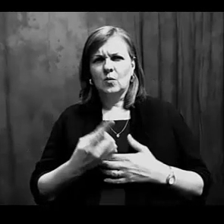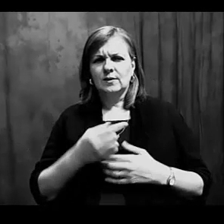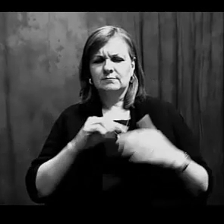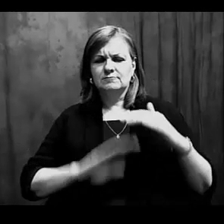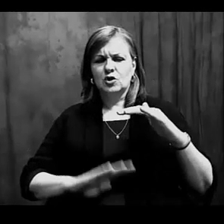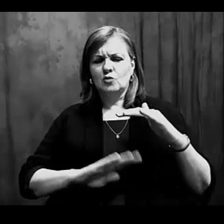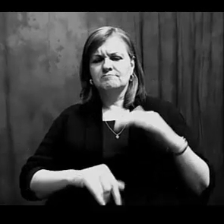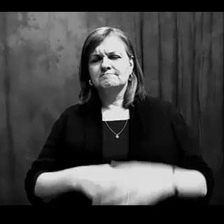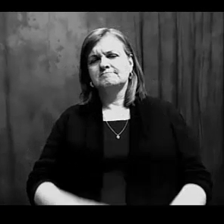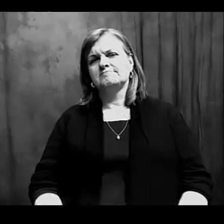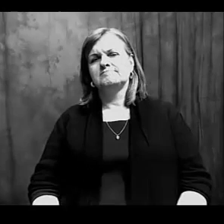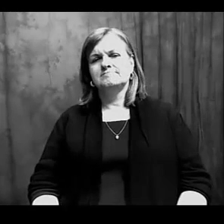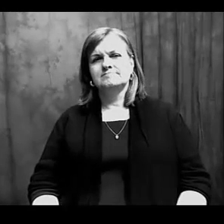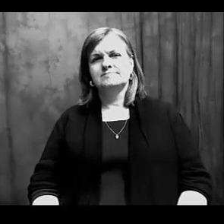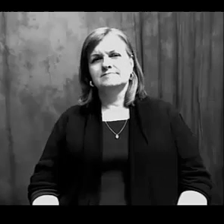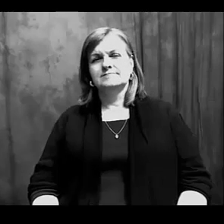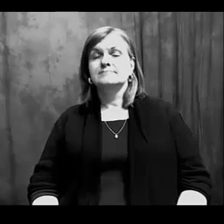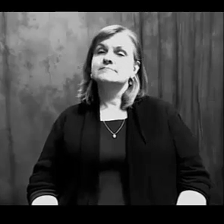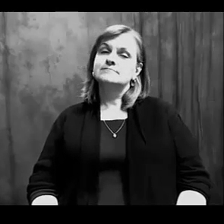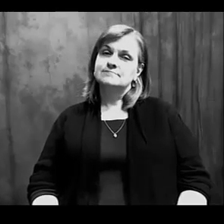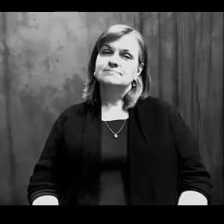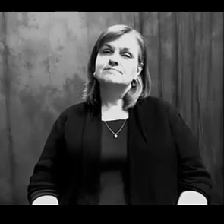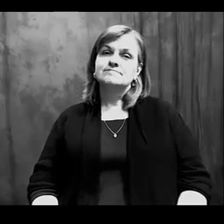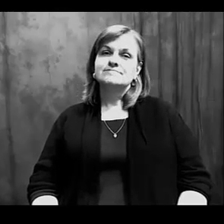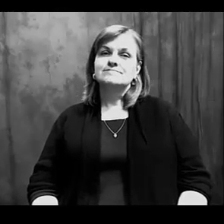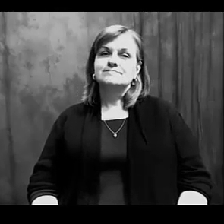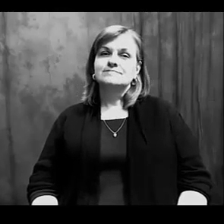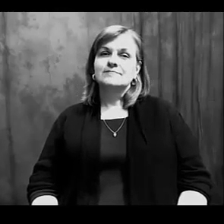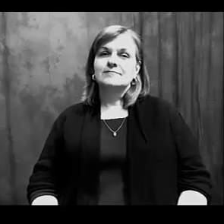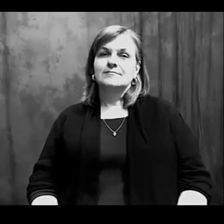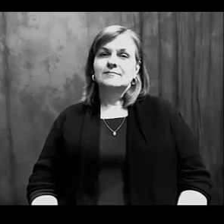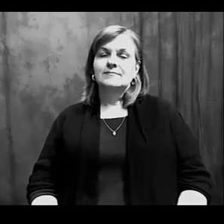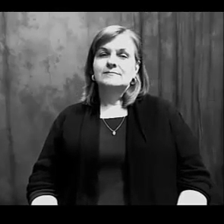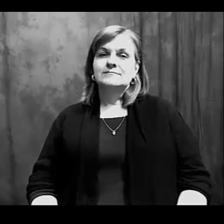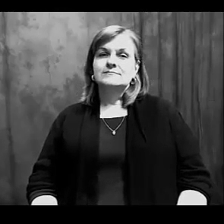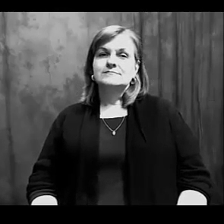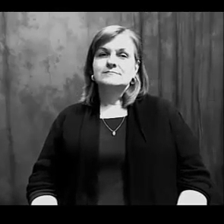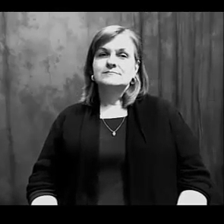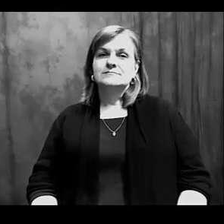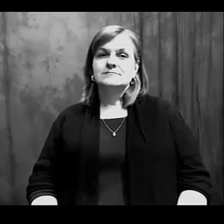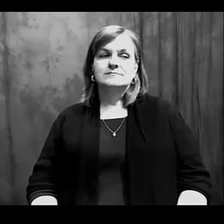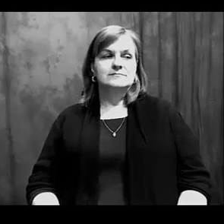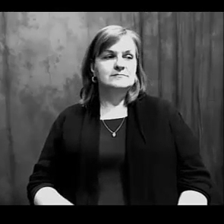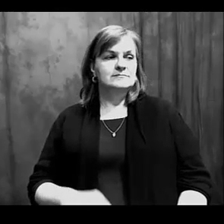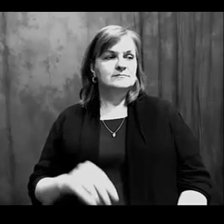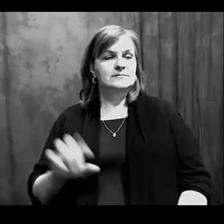what about this one? huh.